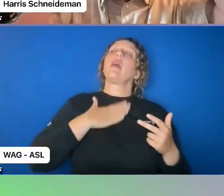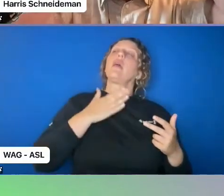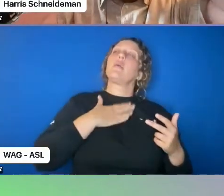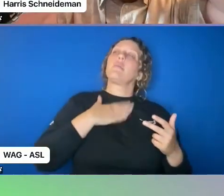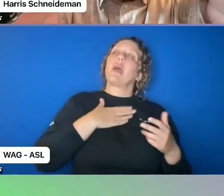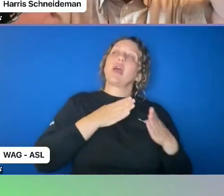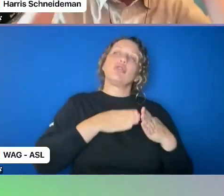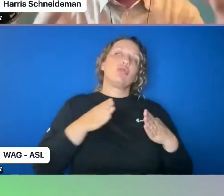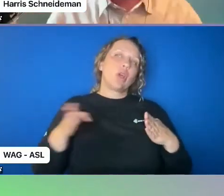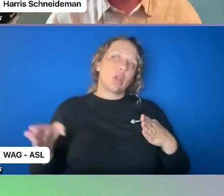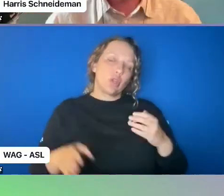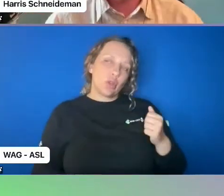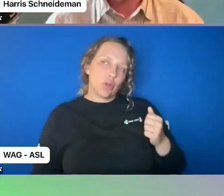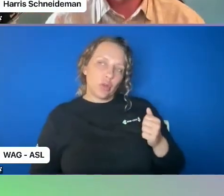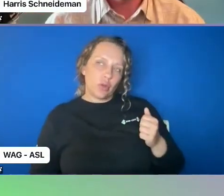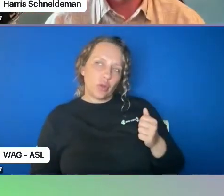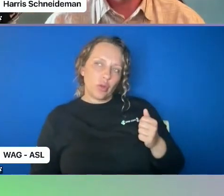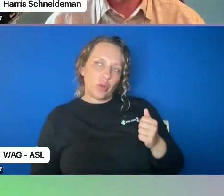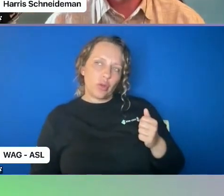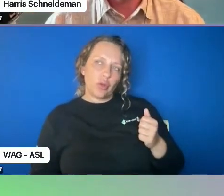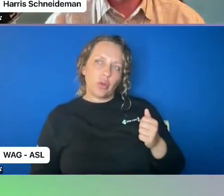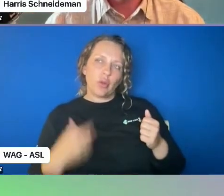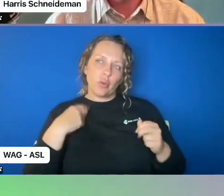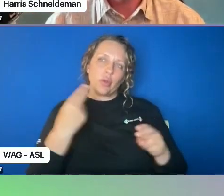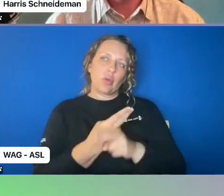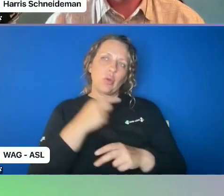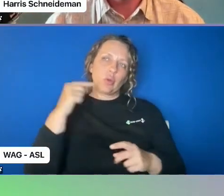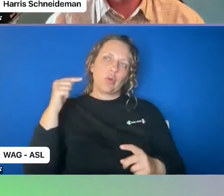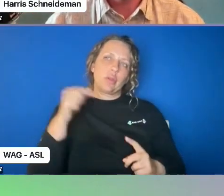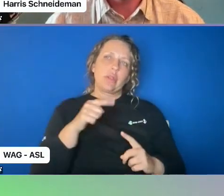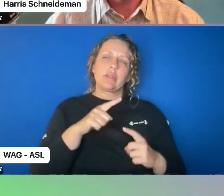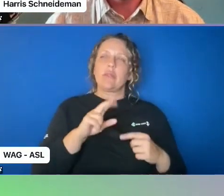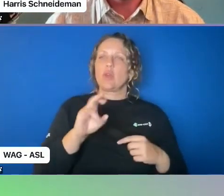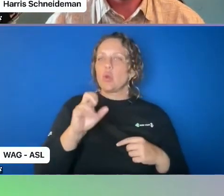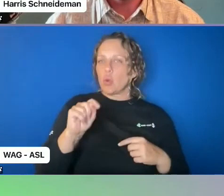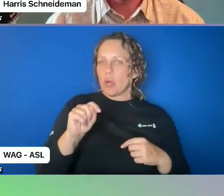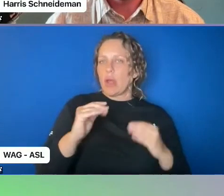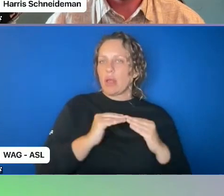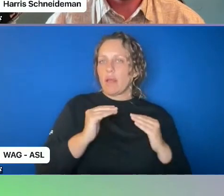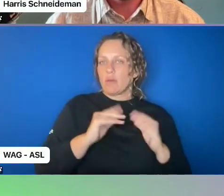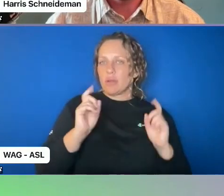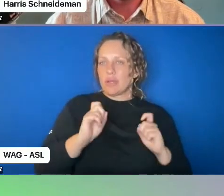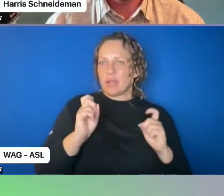we use this at the unit level testing in the dev environment.